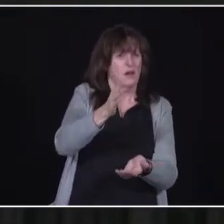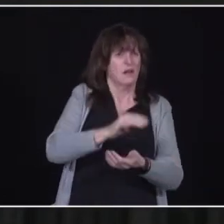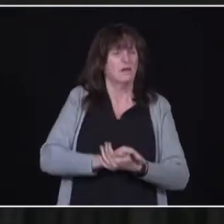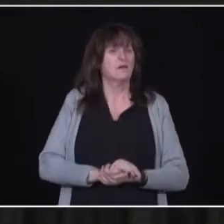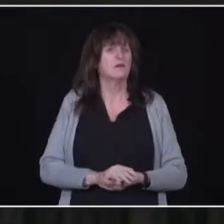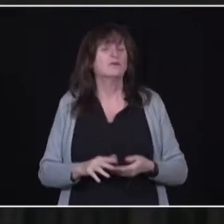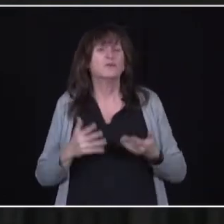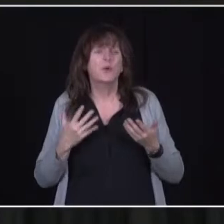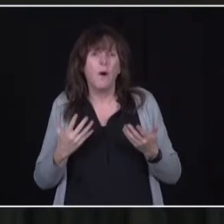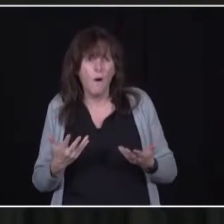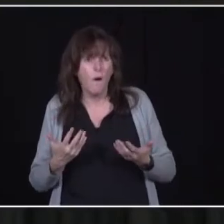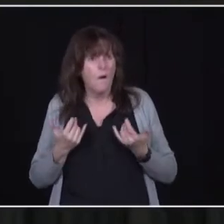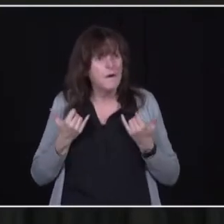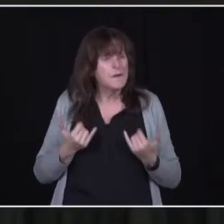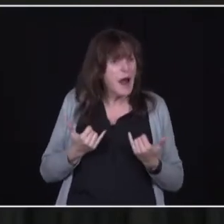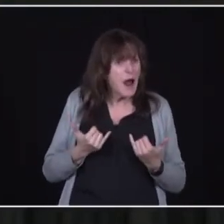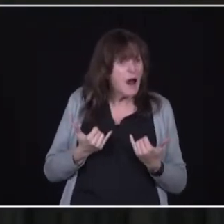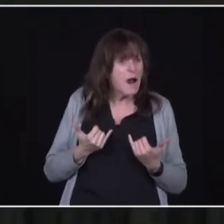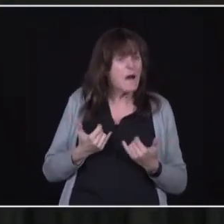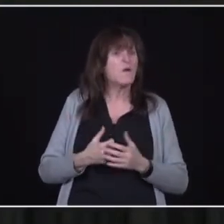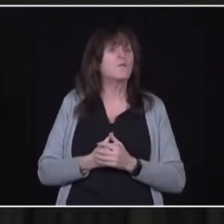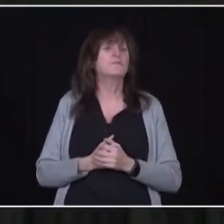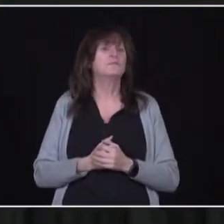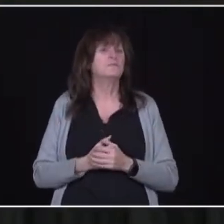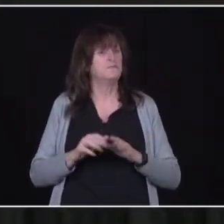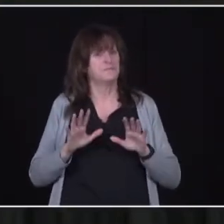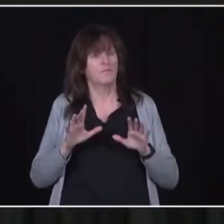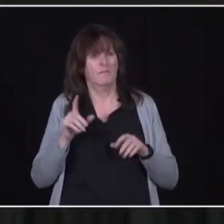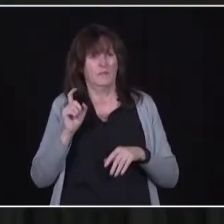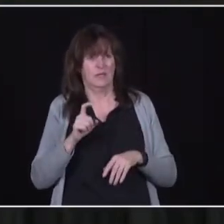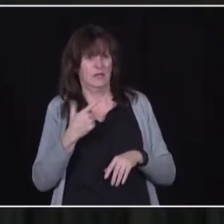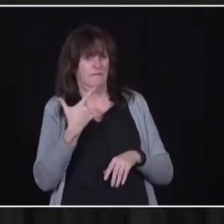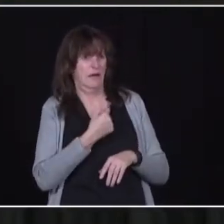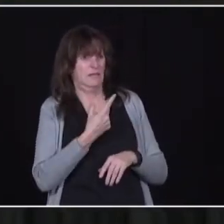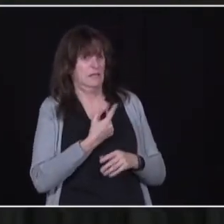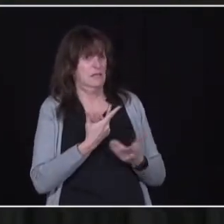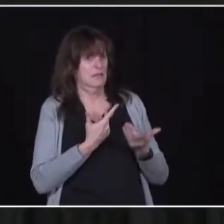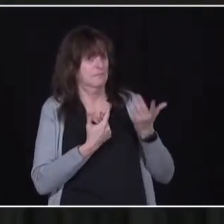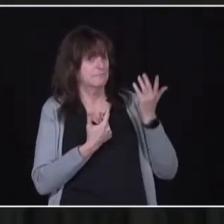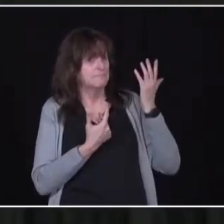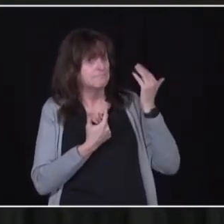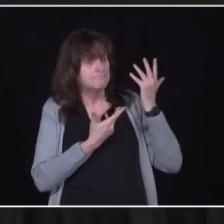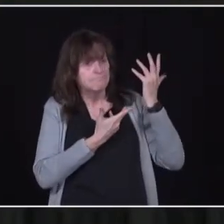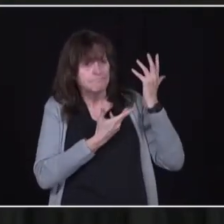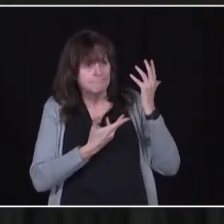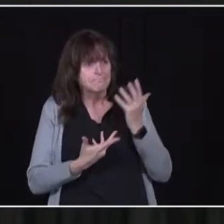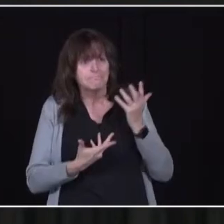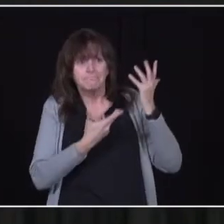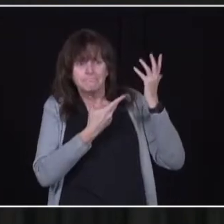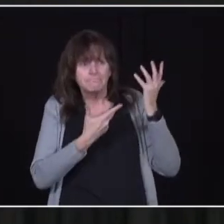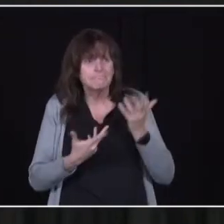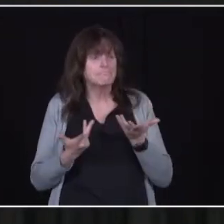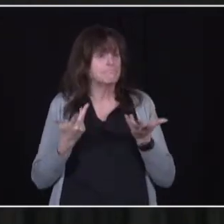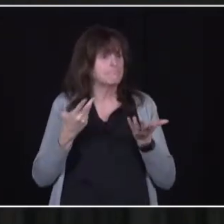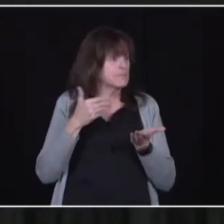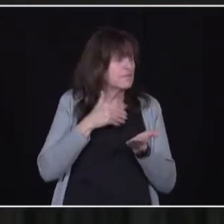we need vaccines If we had millions of vaccines it would be a lot easier but right now